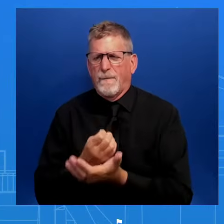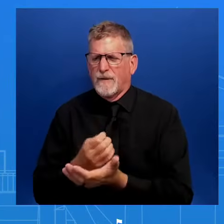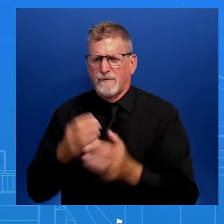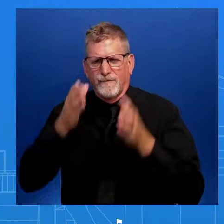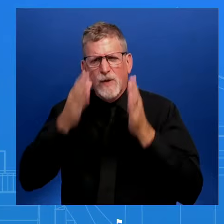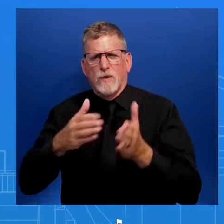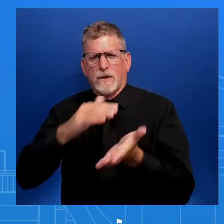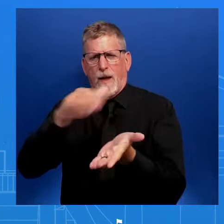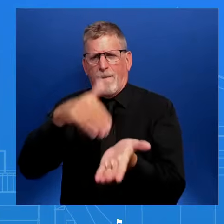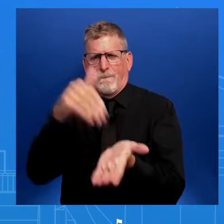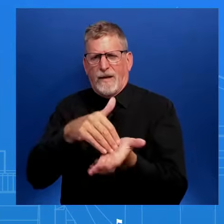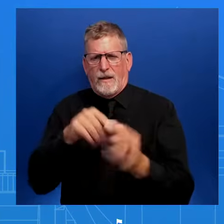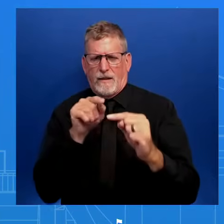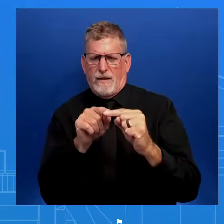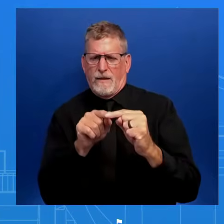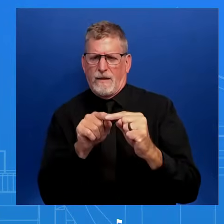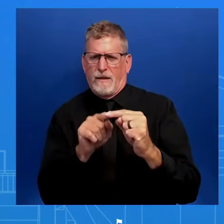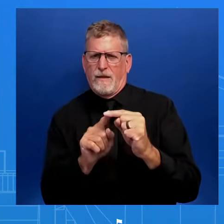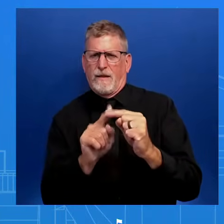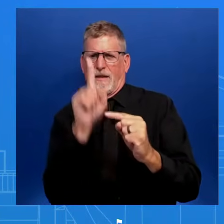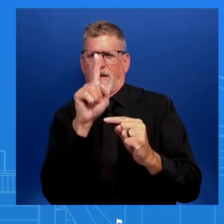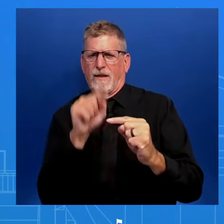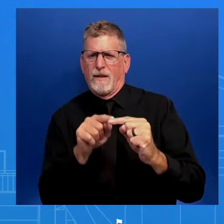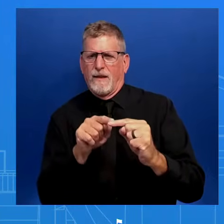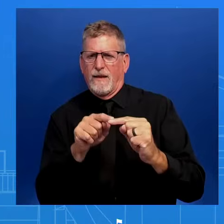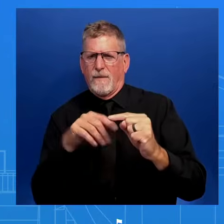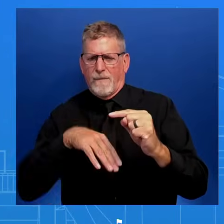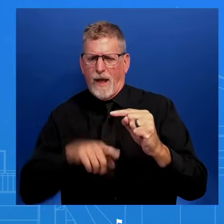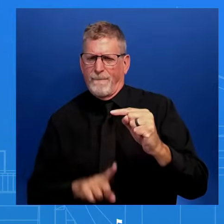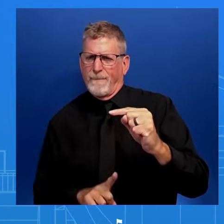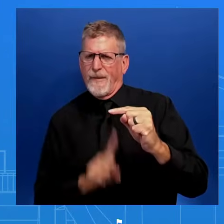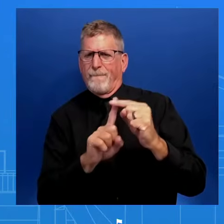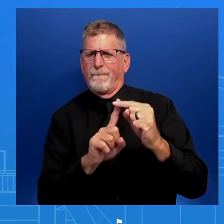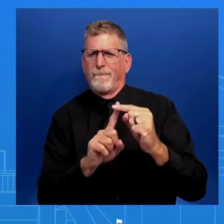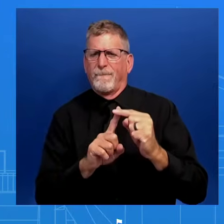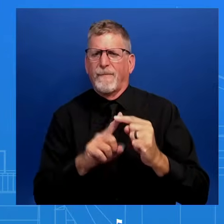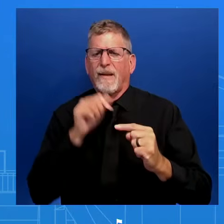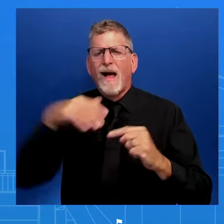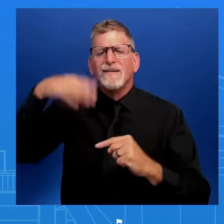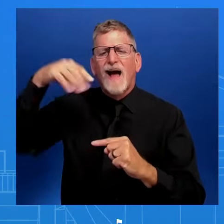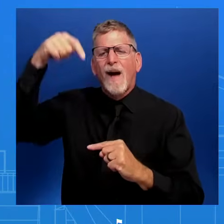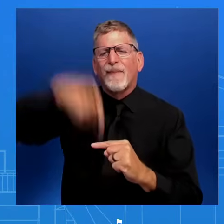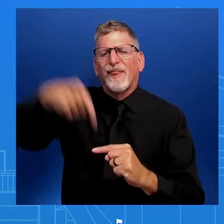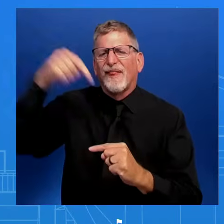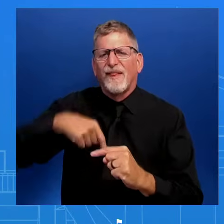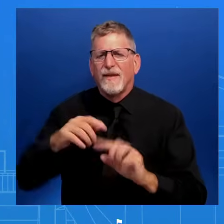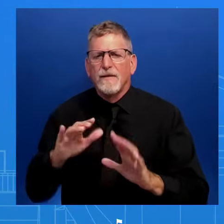But this is a -- there's a specific case ongoing, and so I would refer you to Department of Justice. The Press: And -- and on the GDP statement today --